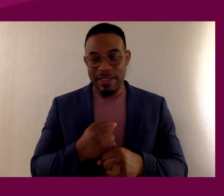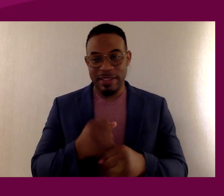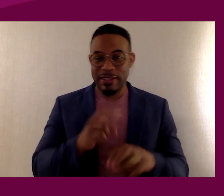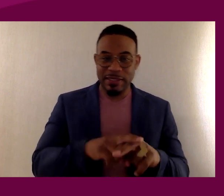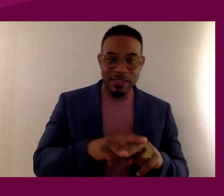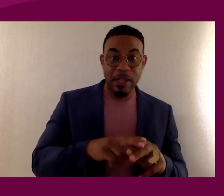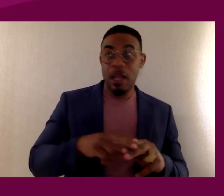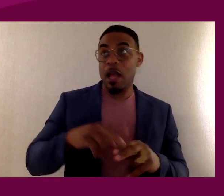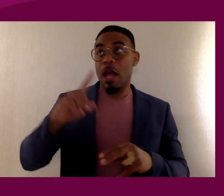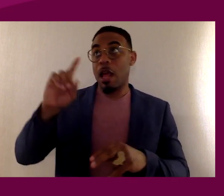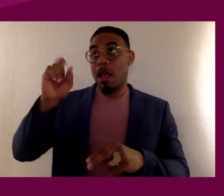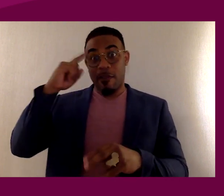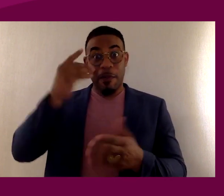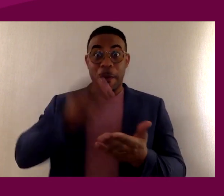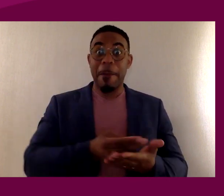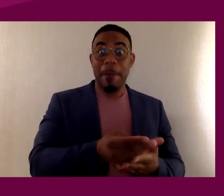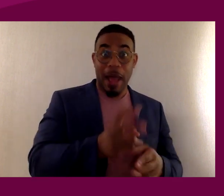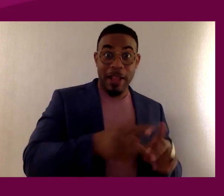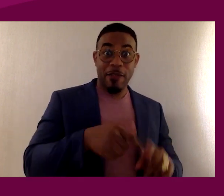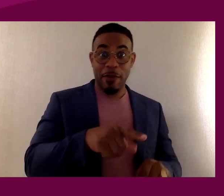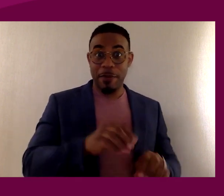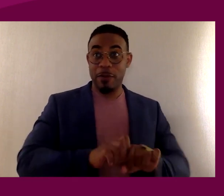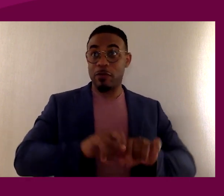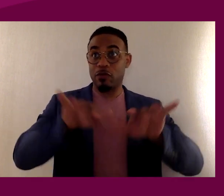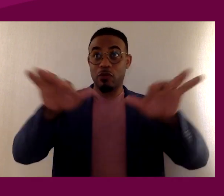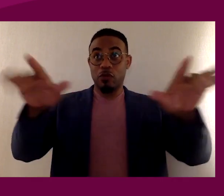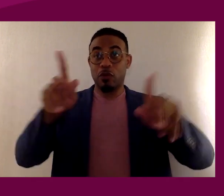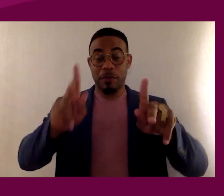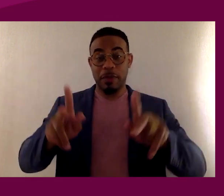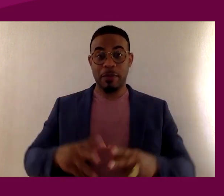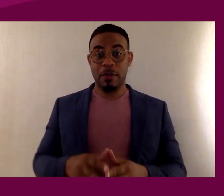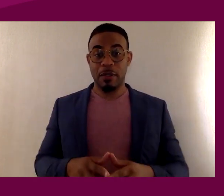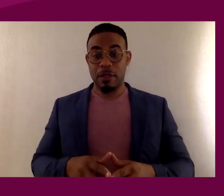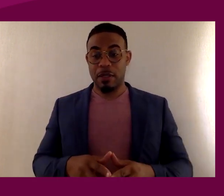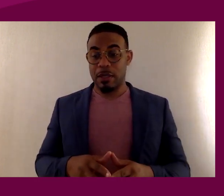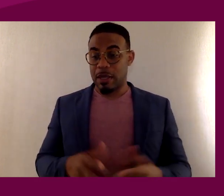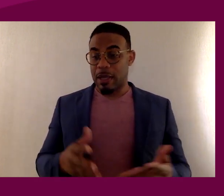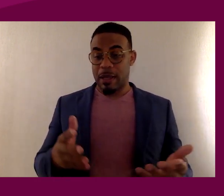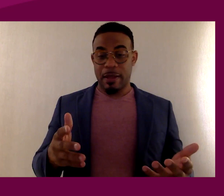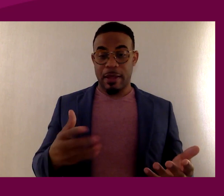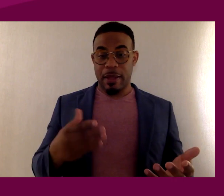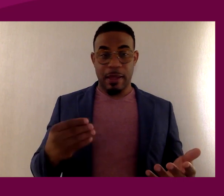It's still making chairs. The government buys chairs from them, distributes it to people.